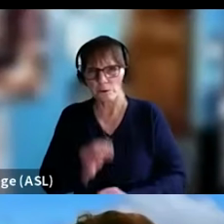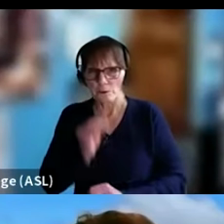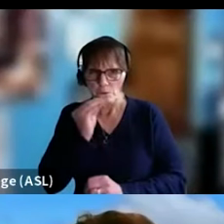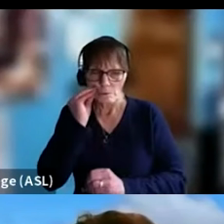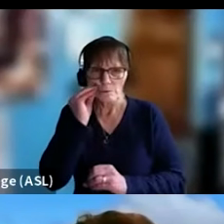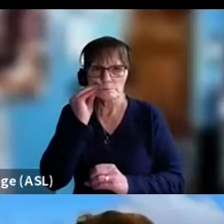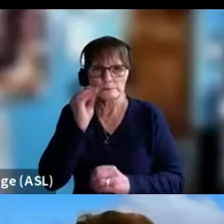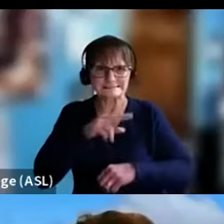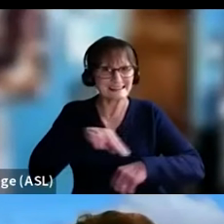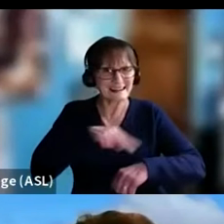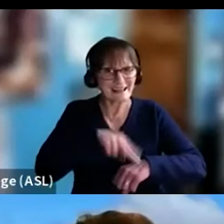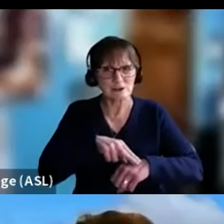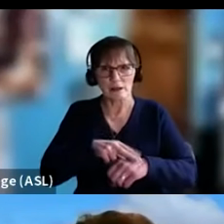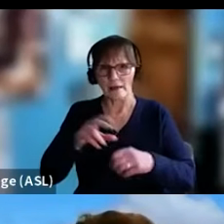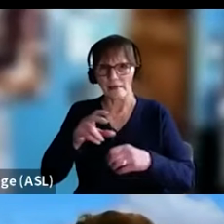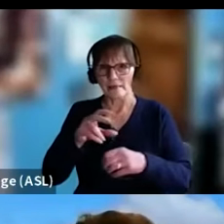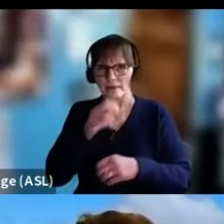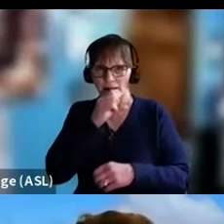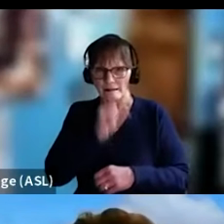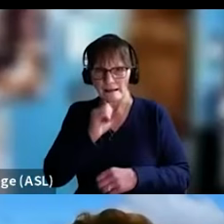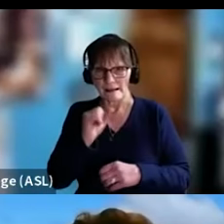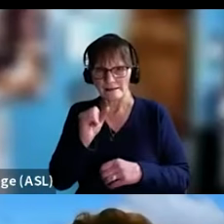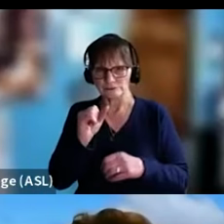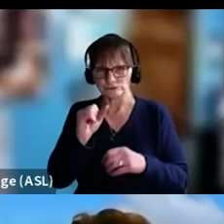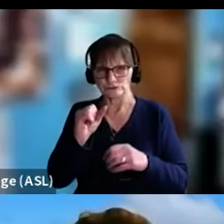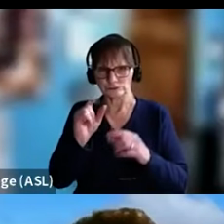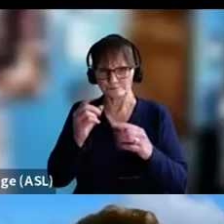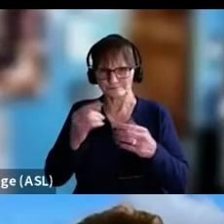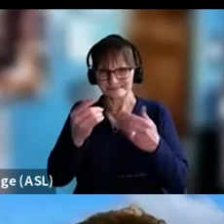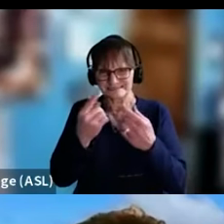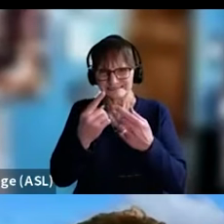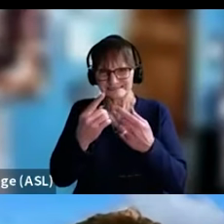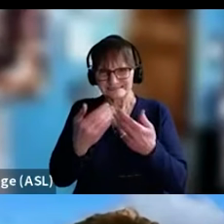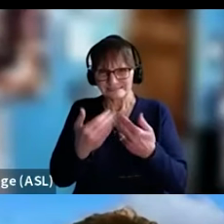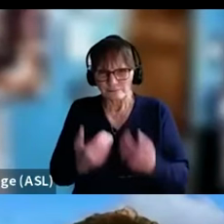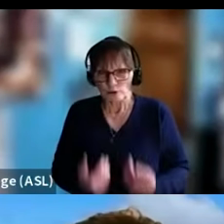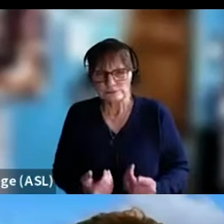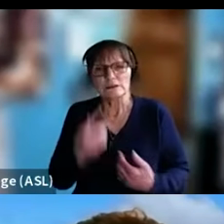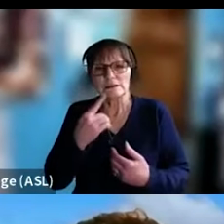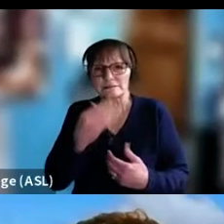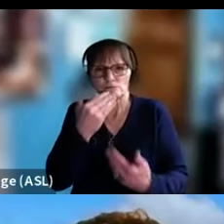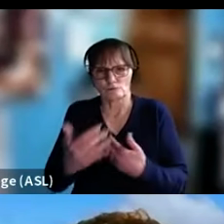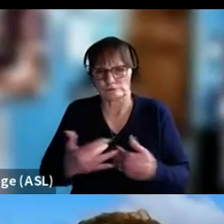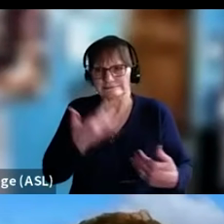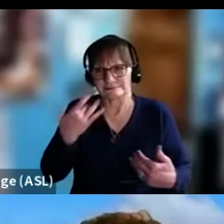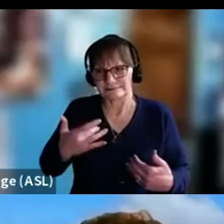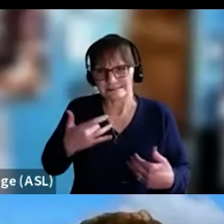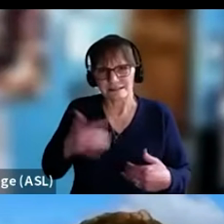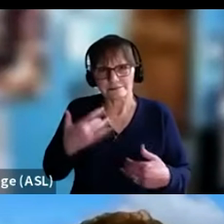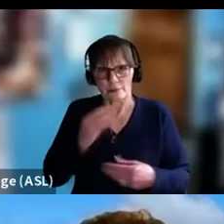that the age breakdown doesn't actually give us a very good sense of the numbers and what we're seeing.